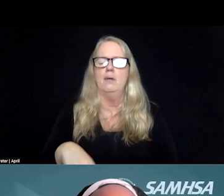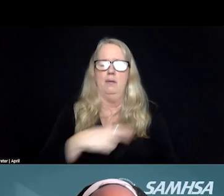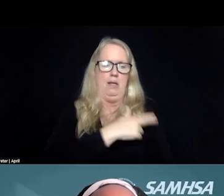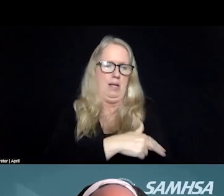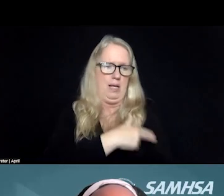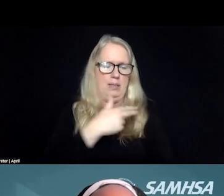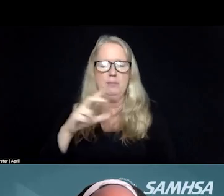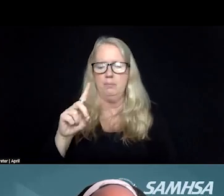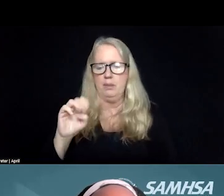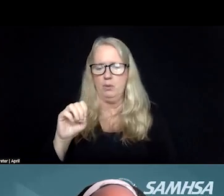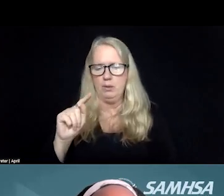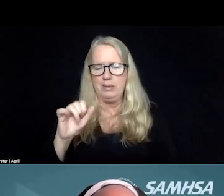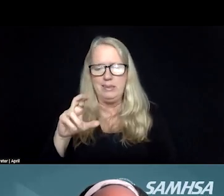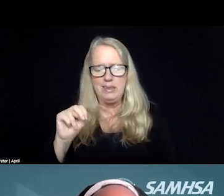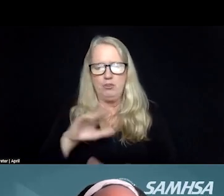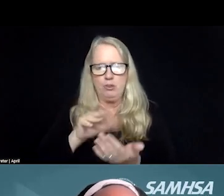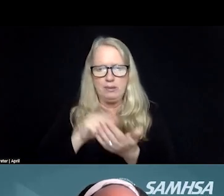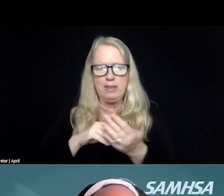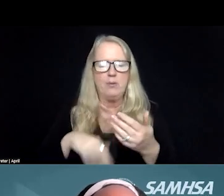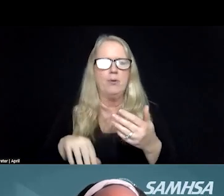CENTER REPRESENTATIVES.